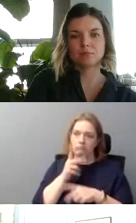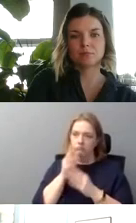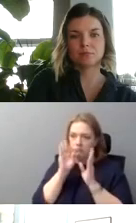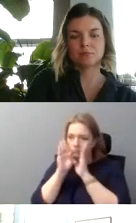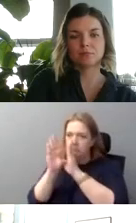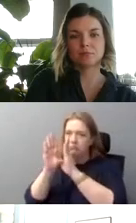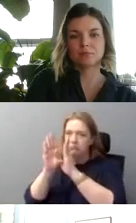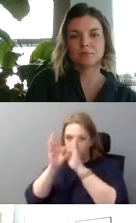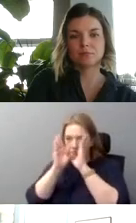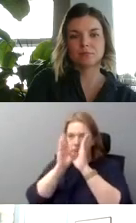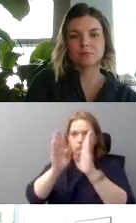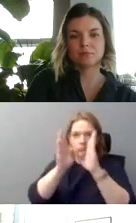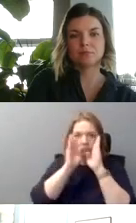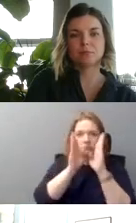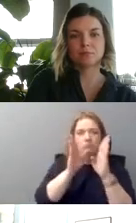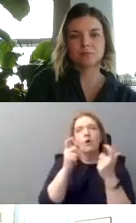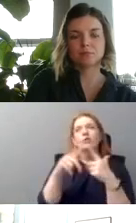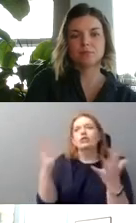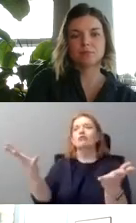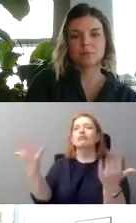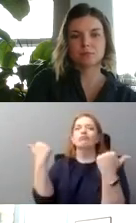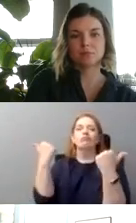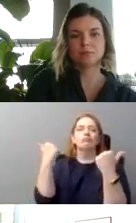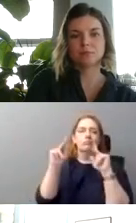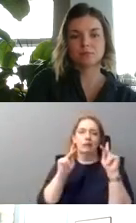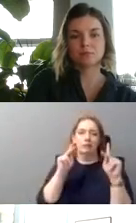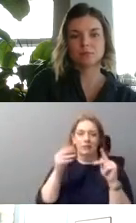and he just wants to invite the neighborhood, and so we have spaces like that too here.